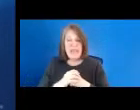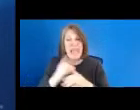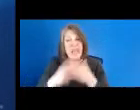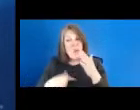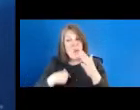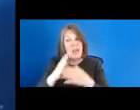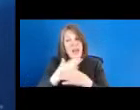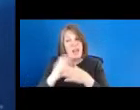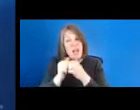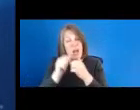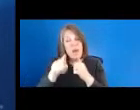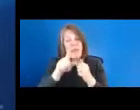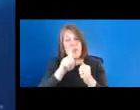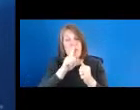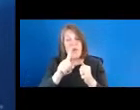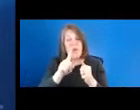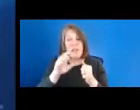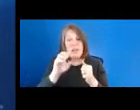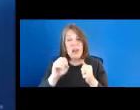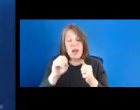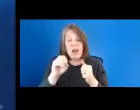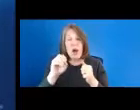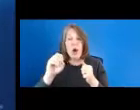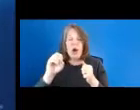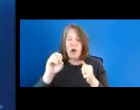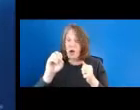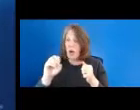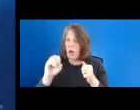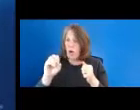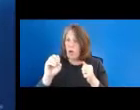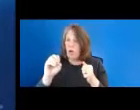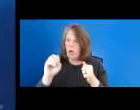you 16:35:09 is -- 16:35:10 >> ROBERT SMITH: 16:35:13 >> RICK PEDOLSKY: